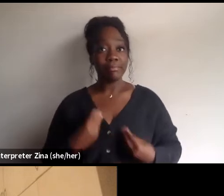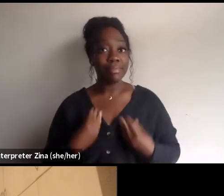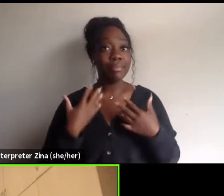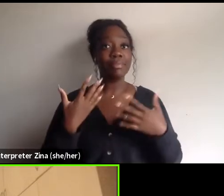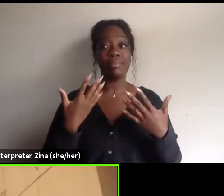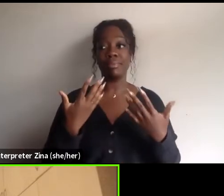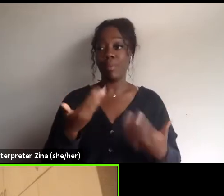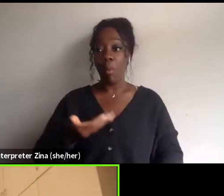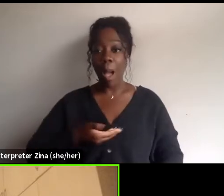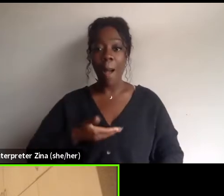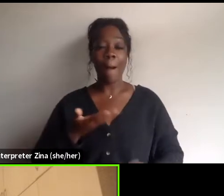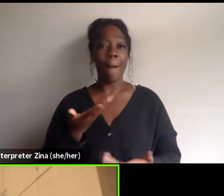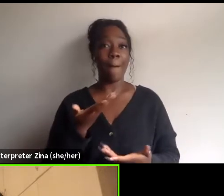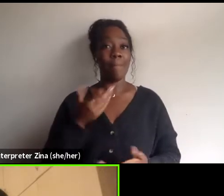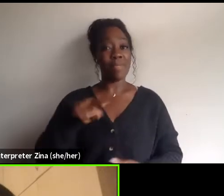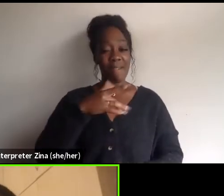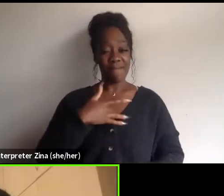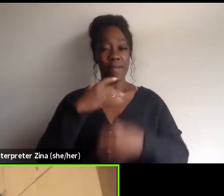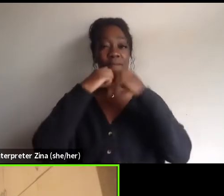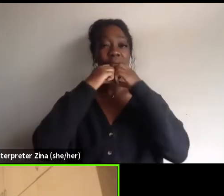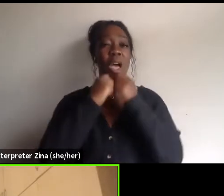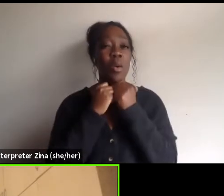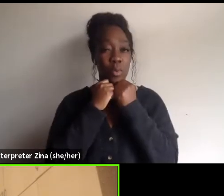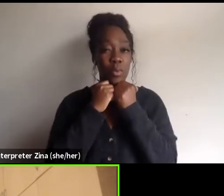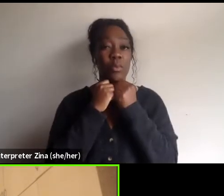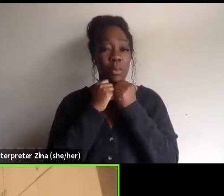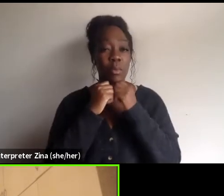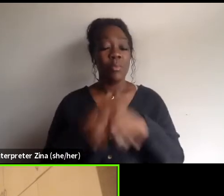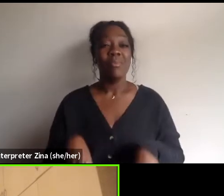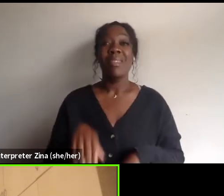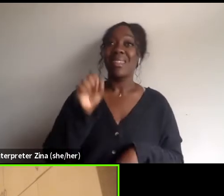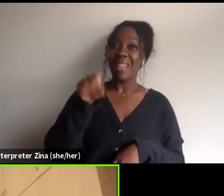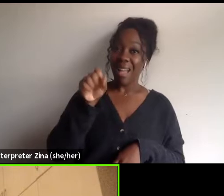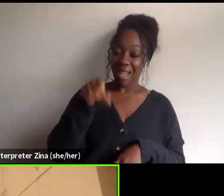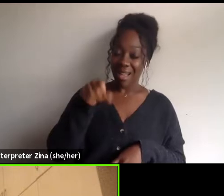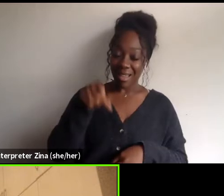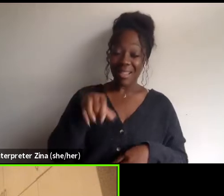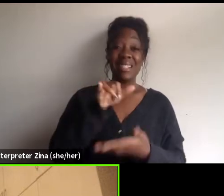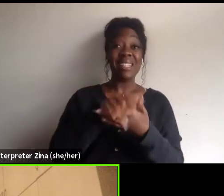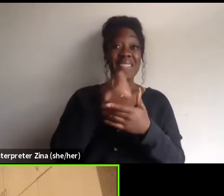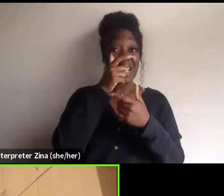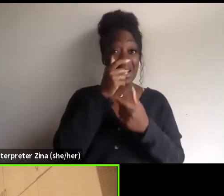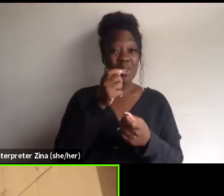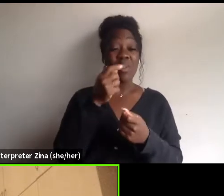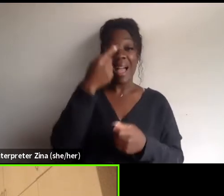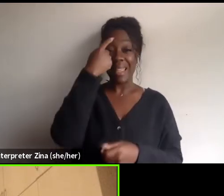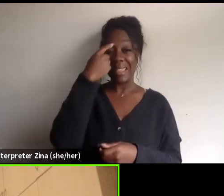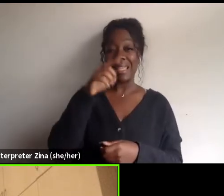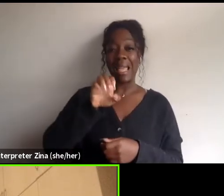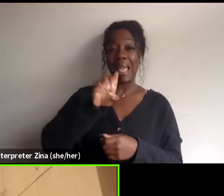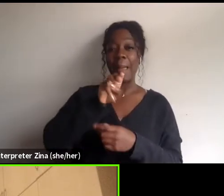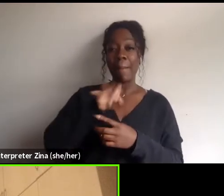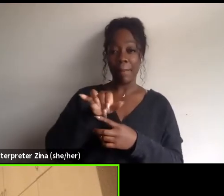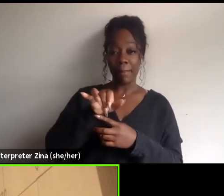Yeah, it definitely felt that way. I think Airmeet was a really interesting sort of platform to do that. So, yeah thank you for sharing.